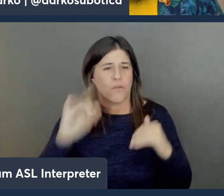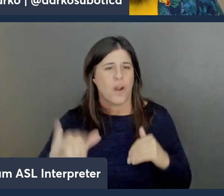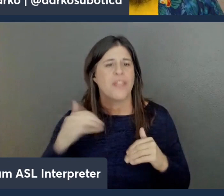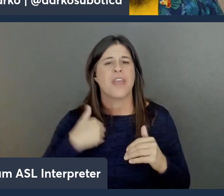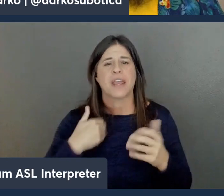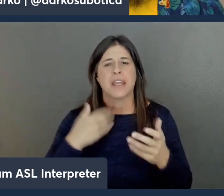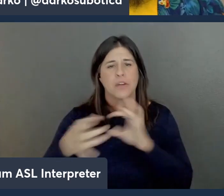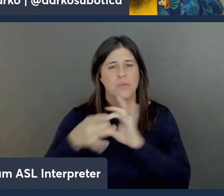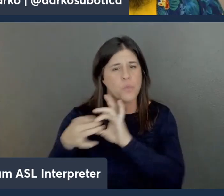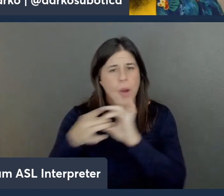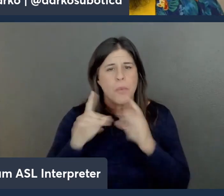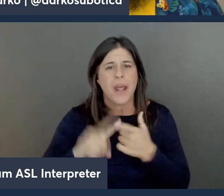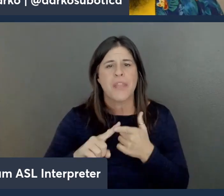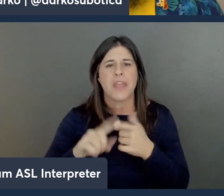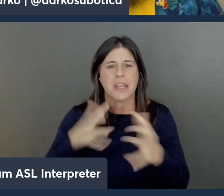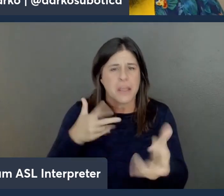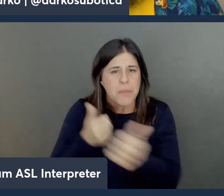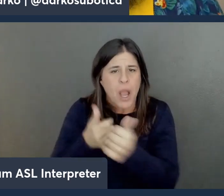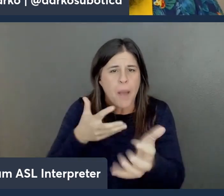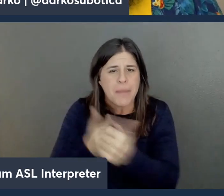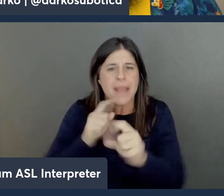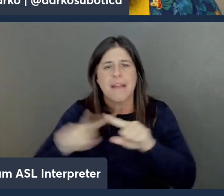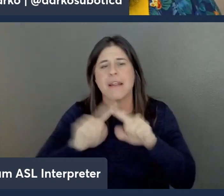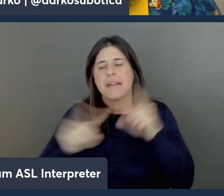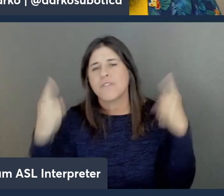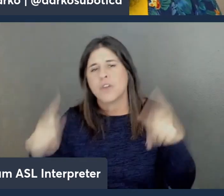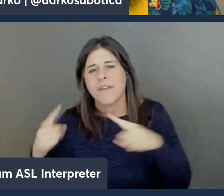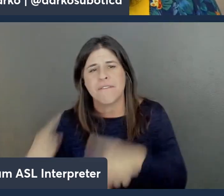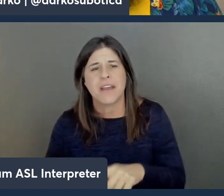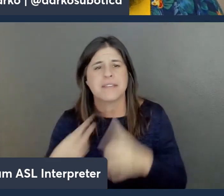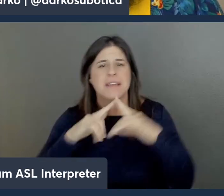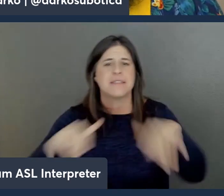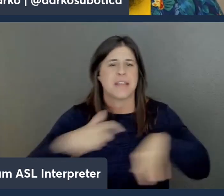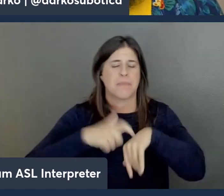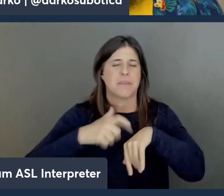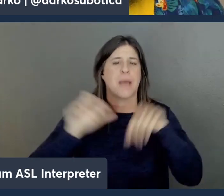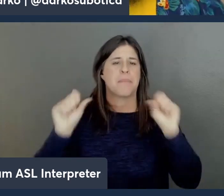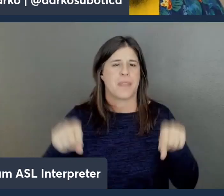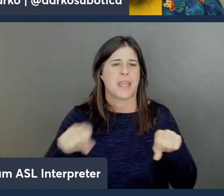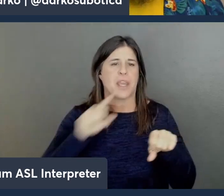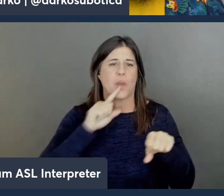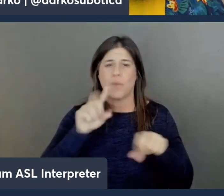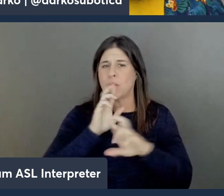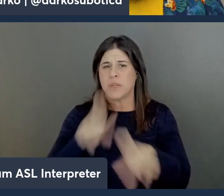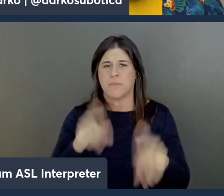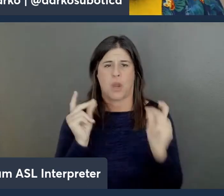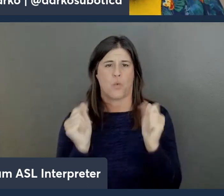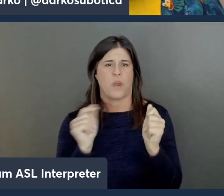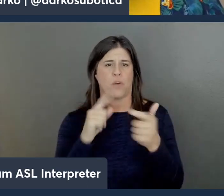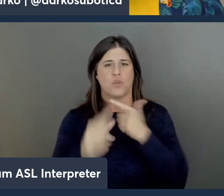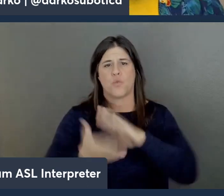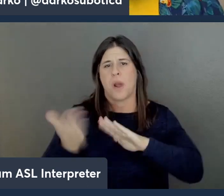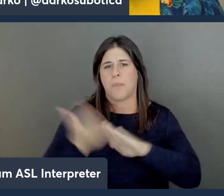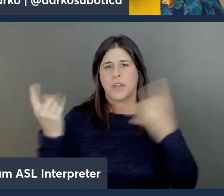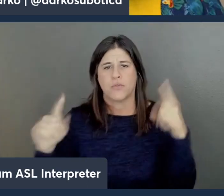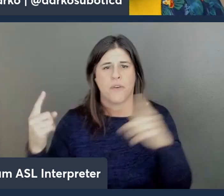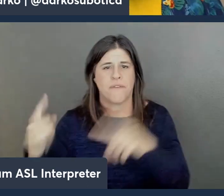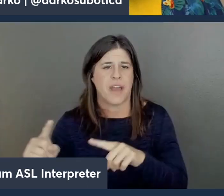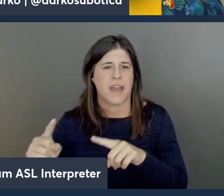they can stay updated on various different events. At the same time, they can respond faster to operational events, CSD workflows,